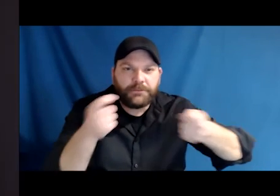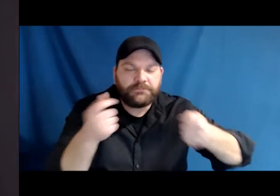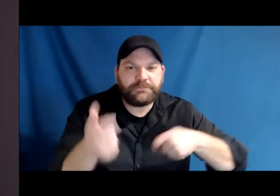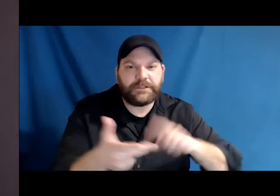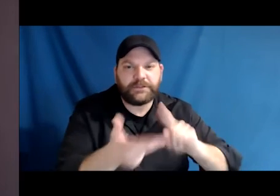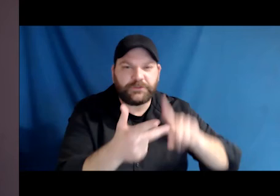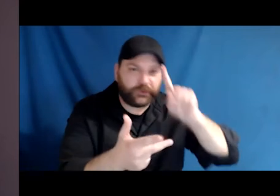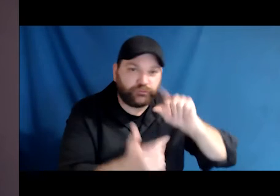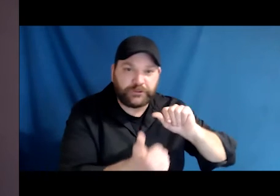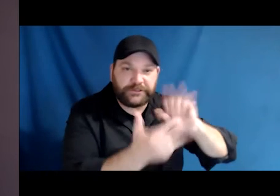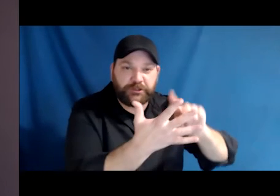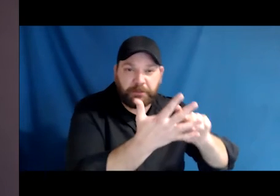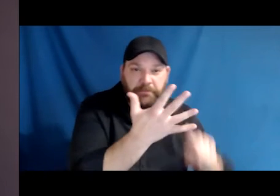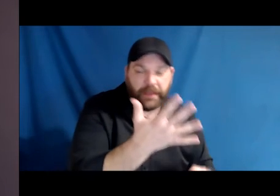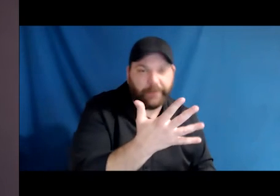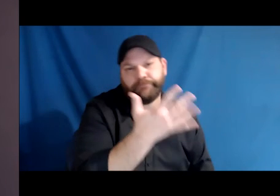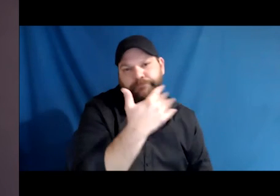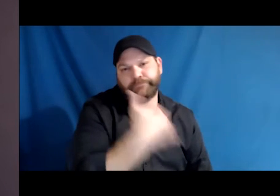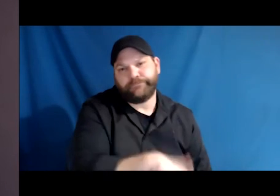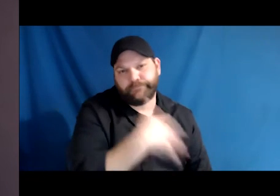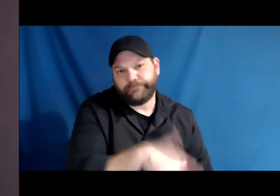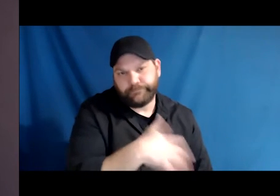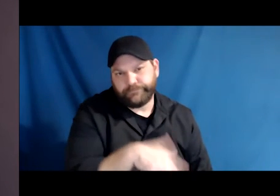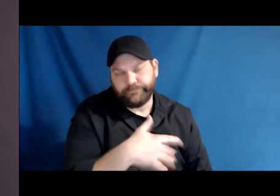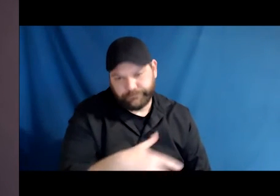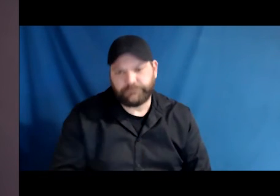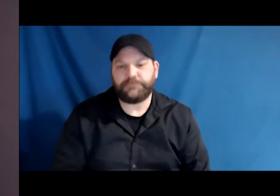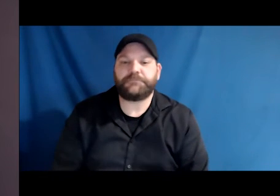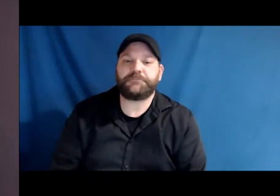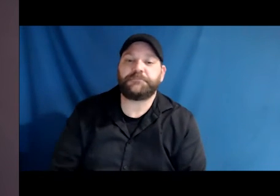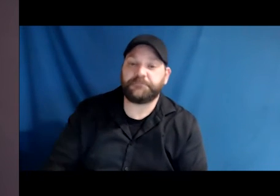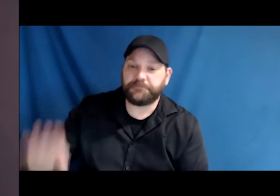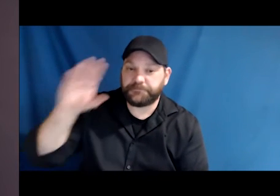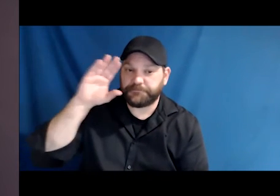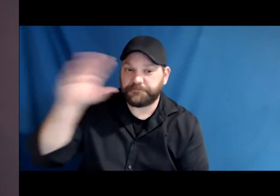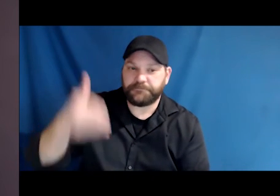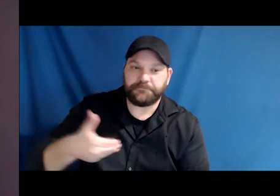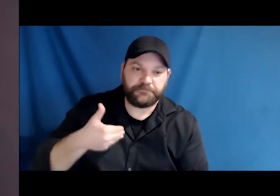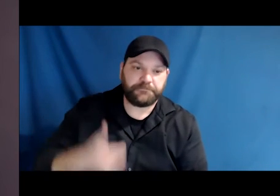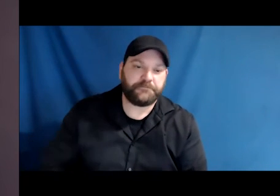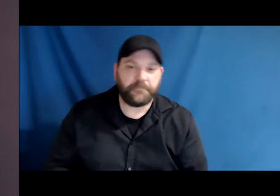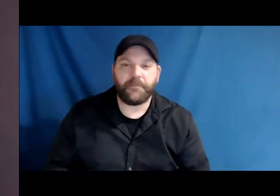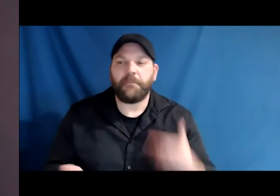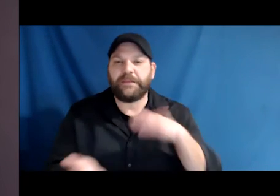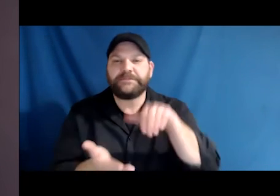My name is Trae Alston-Swan. I am the Center Manager at the Center for the Study of Race and Ethnicity in America at Brown University.